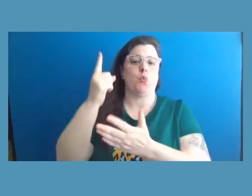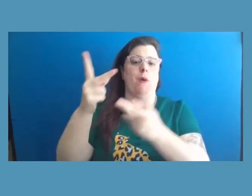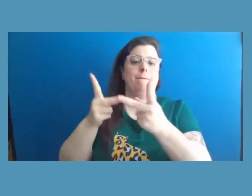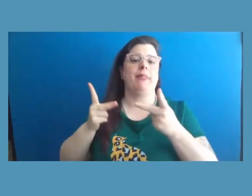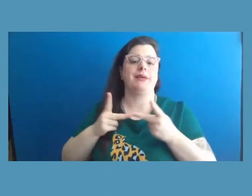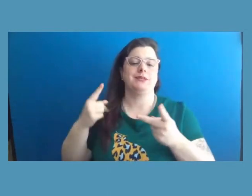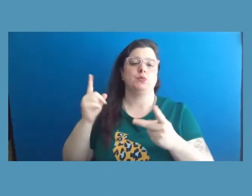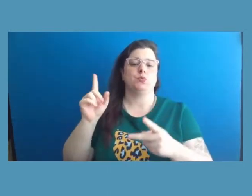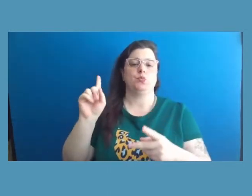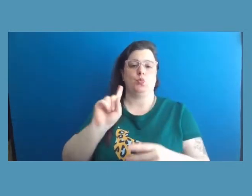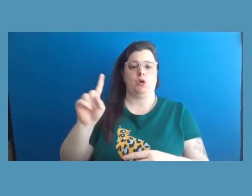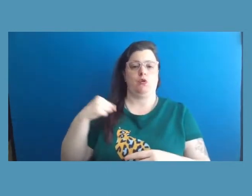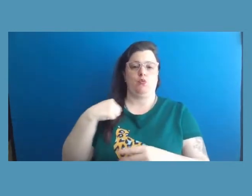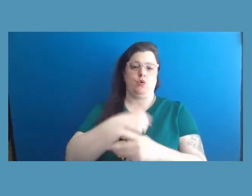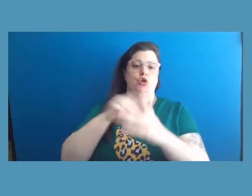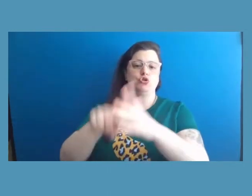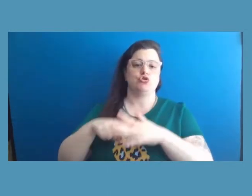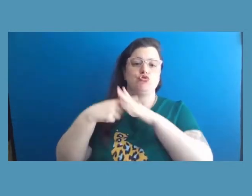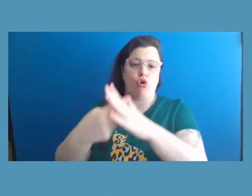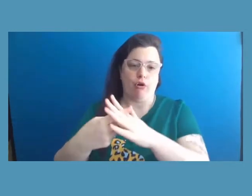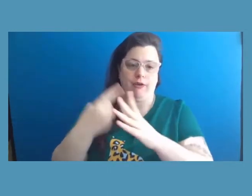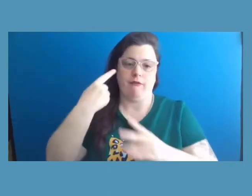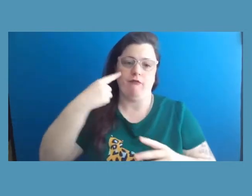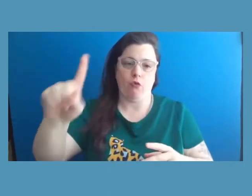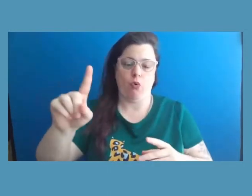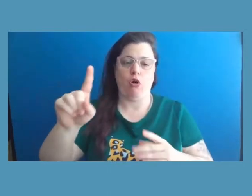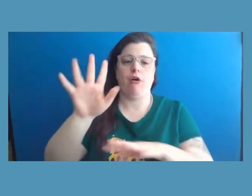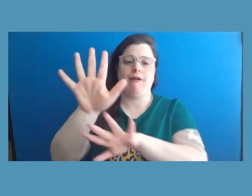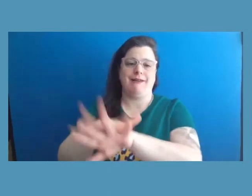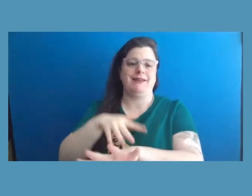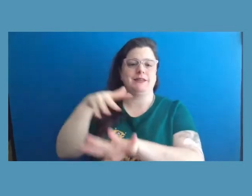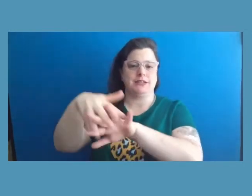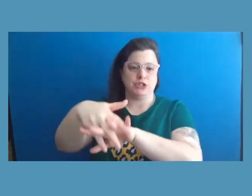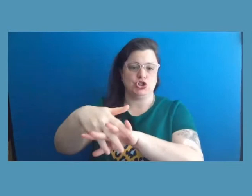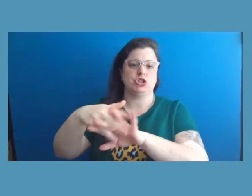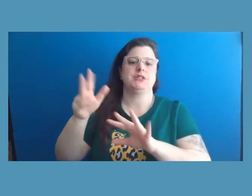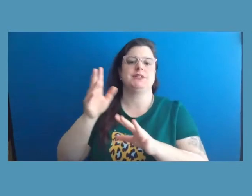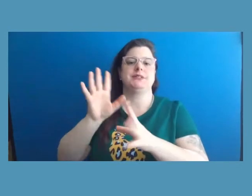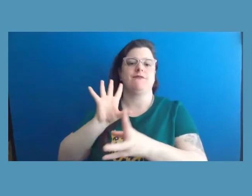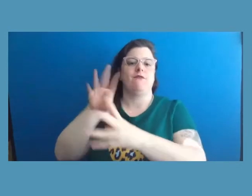our university in that way and that is one place where we are starting for the future